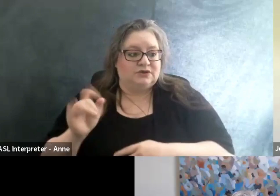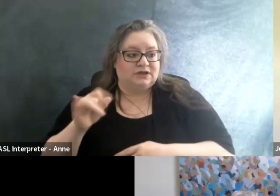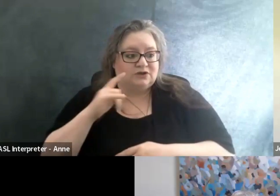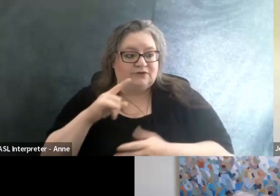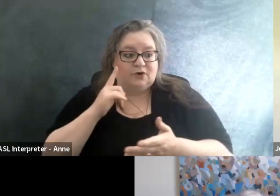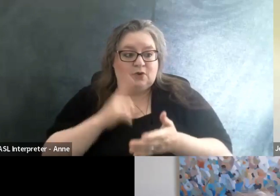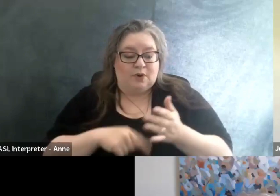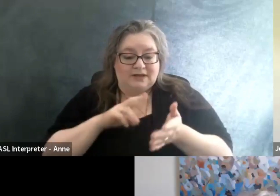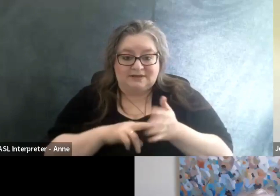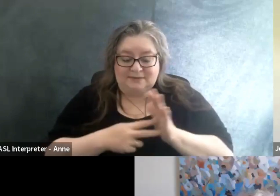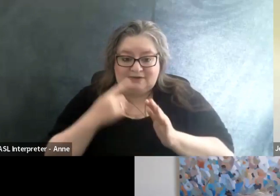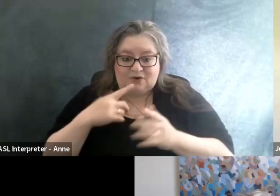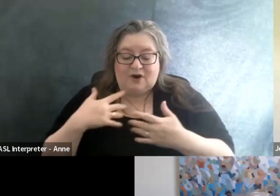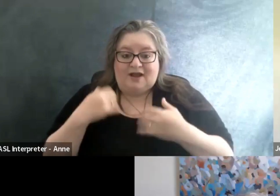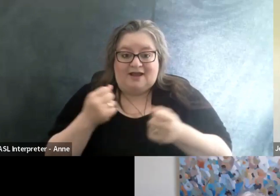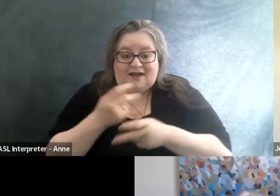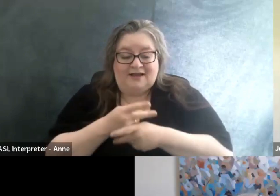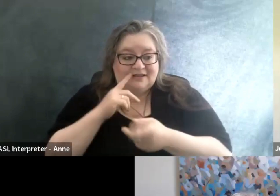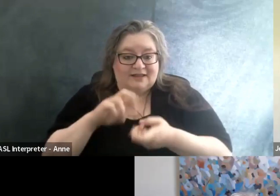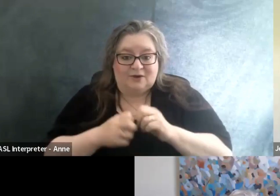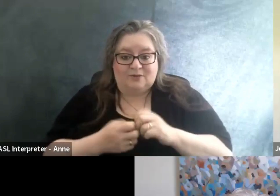for healthcare problems would be great.